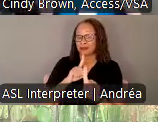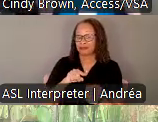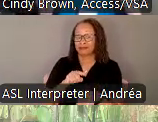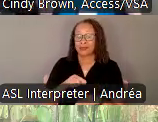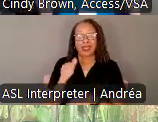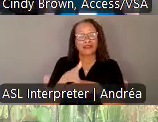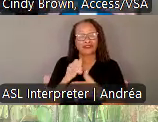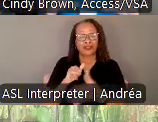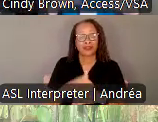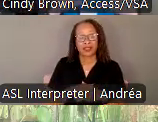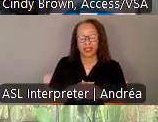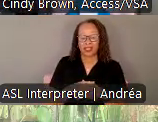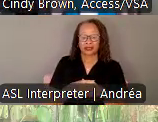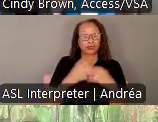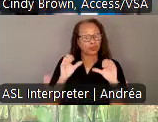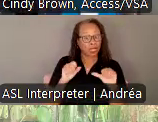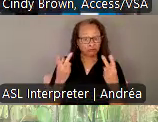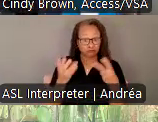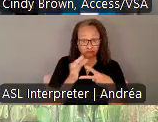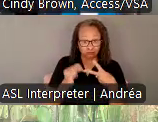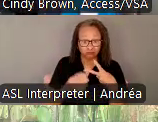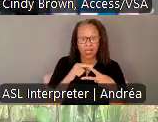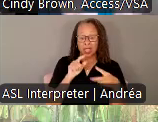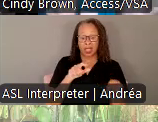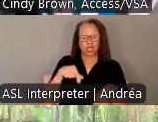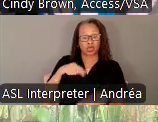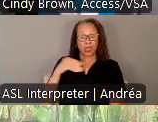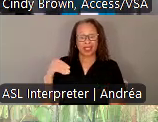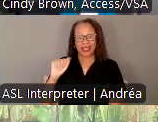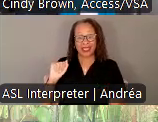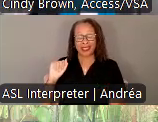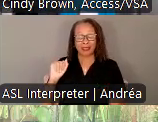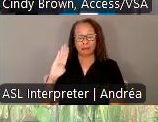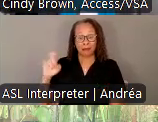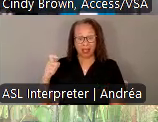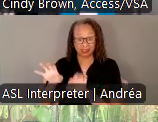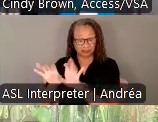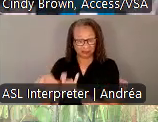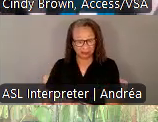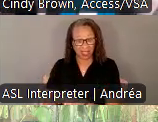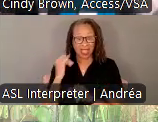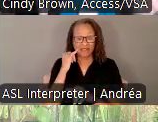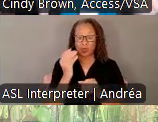You can either put your questions in the Q&A box, if you want them anonymous, you can put them in the chat.